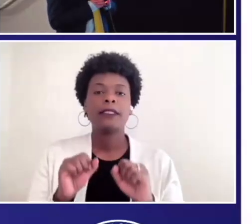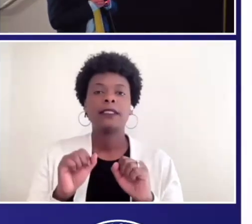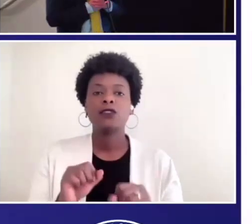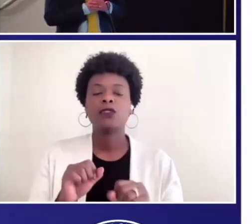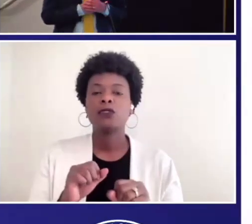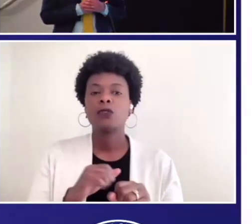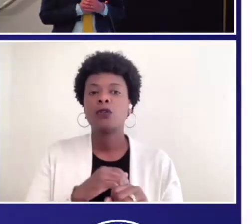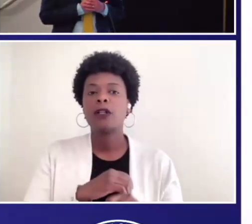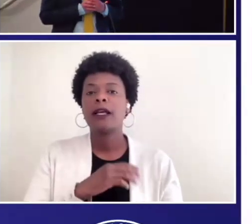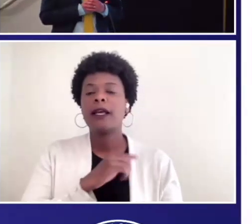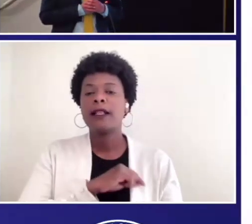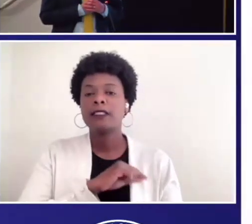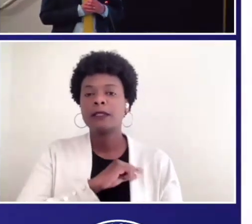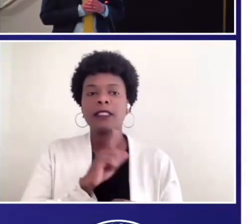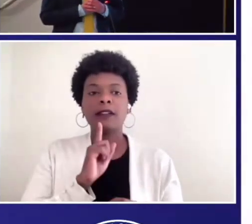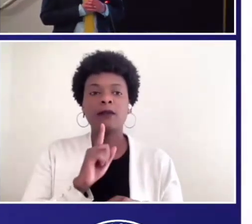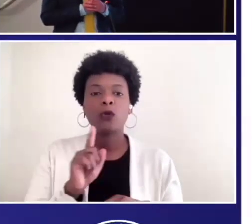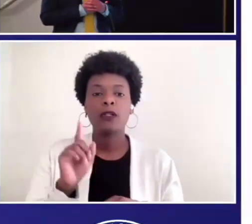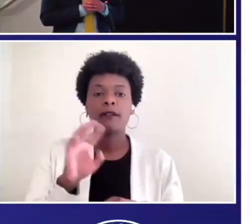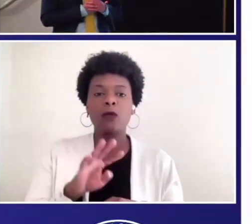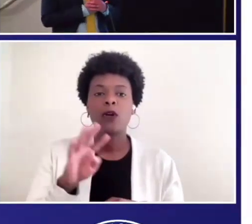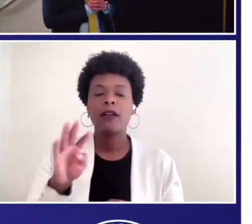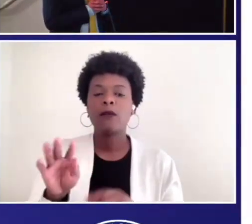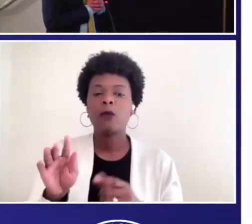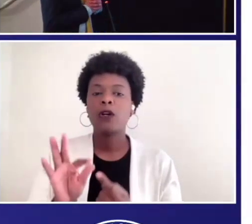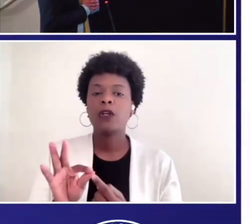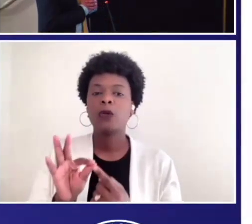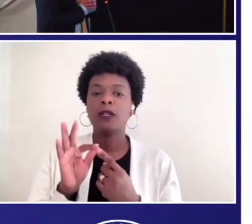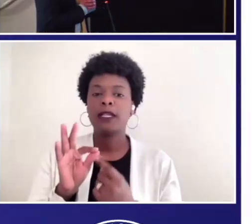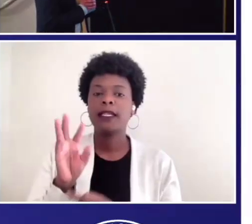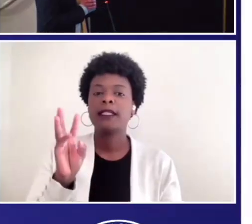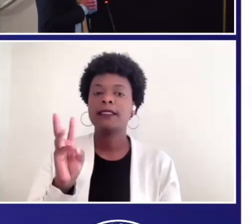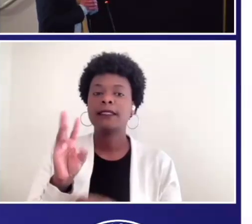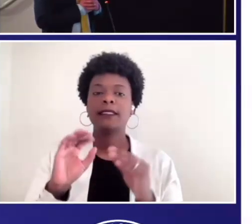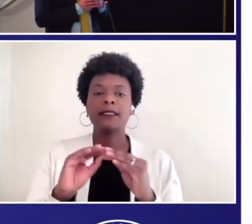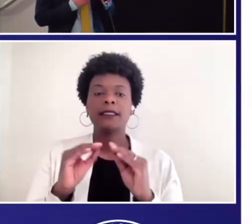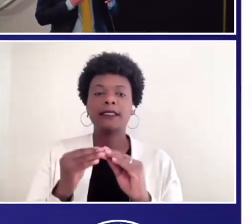unique six-digit CIP codes. These 44 six-digit CIP codes fall